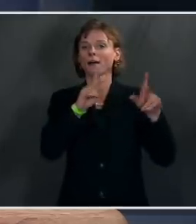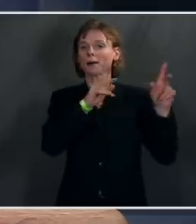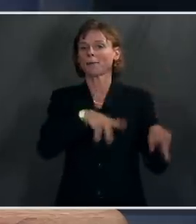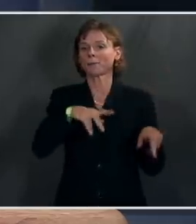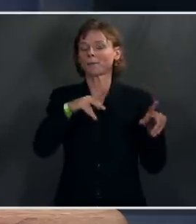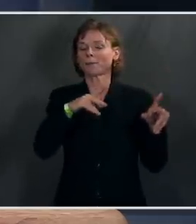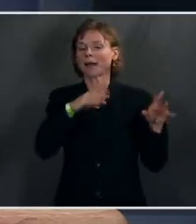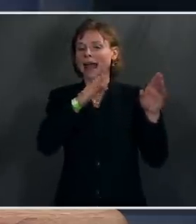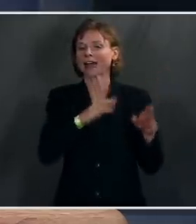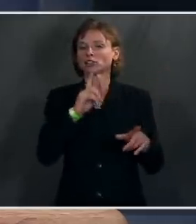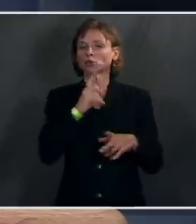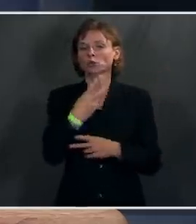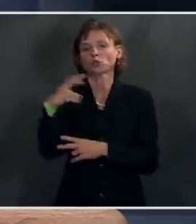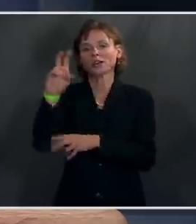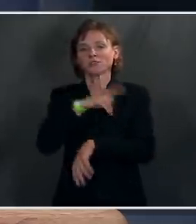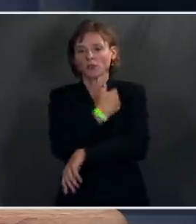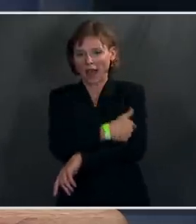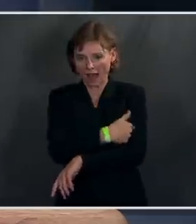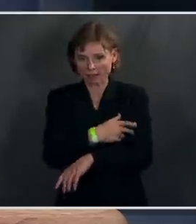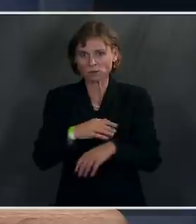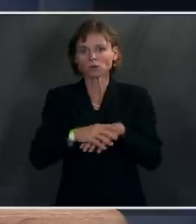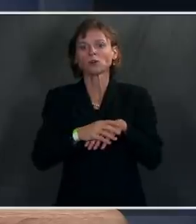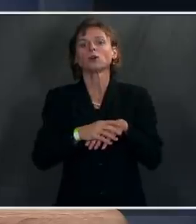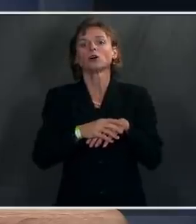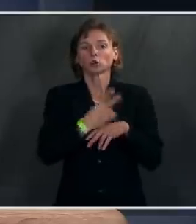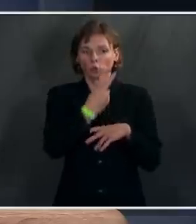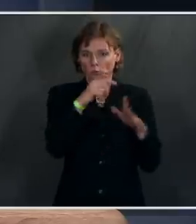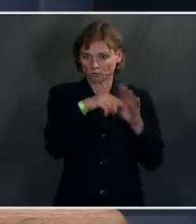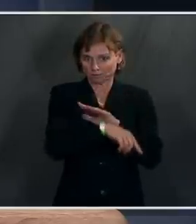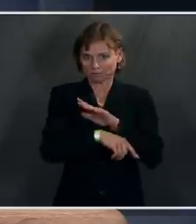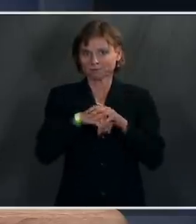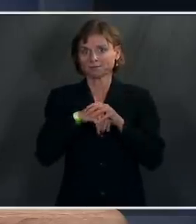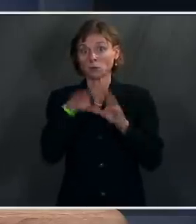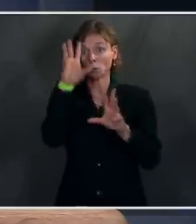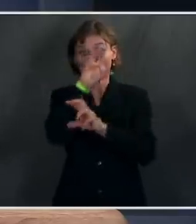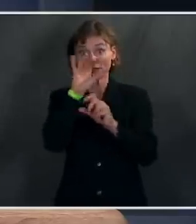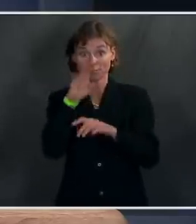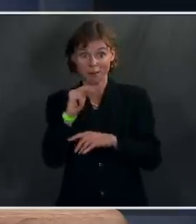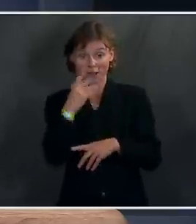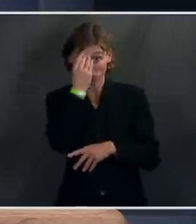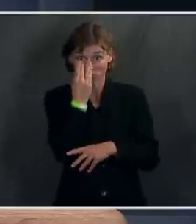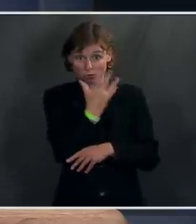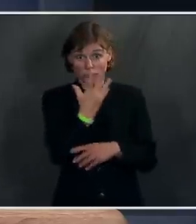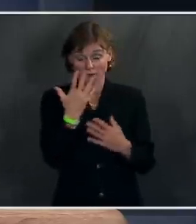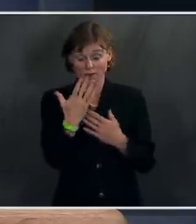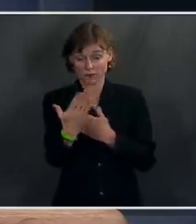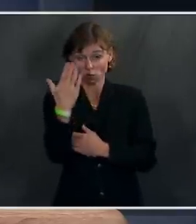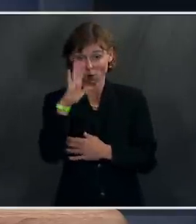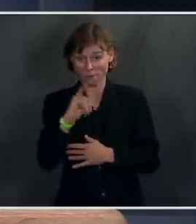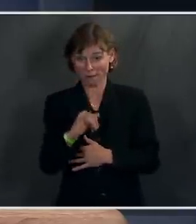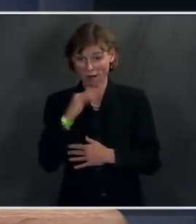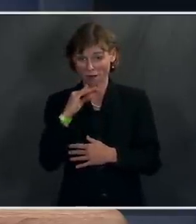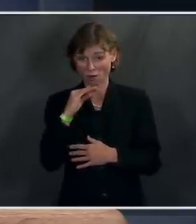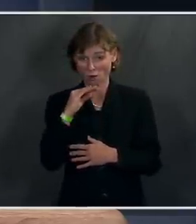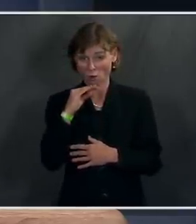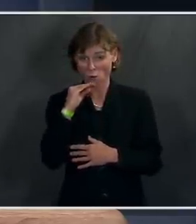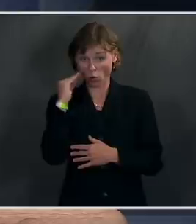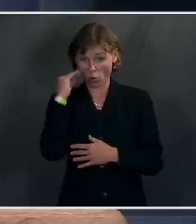and are in stable condition, as some I think have reported. President Biden was briefed this morning by Homeland Security Adviser Liz Sherwood Randall.